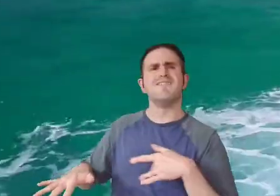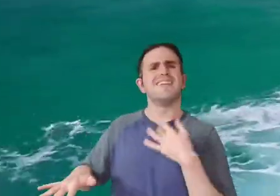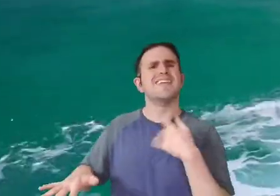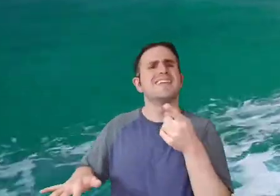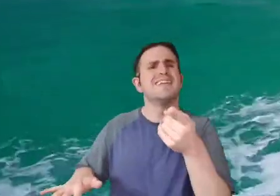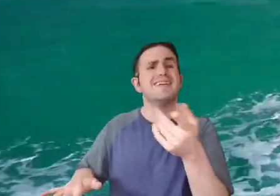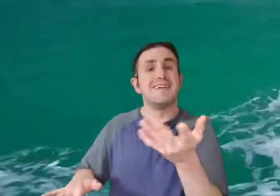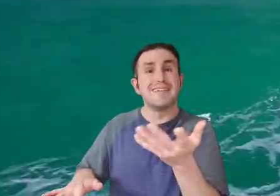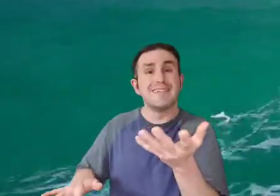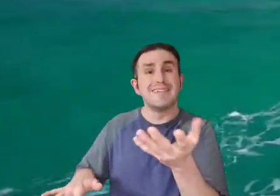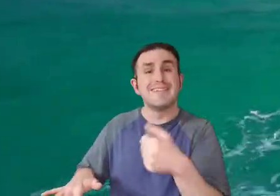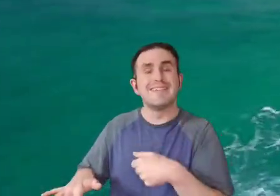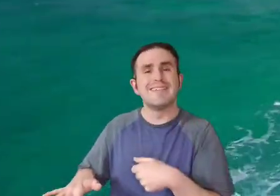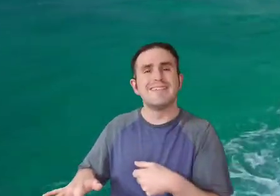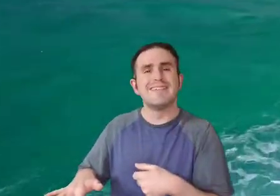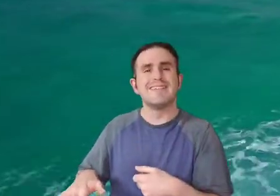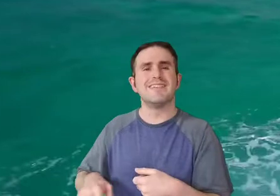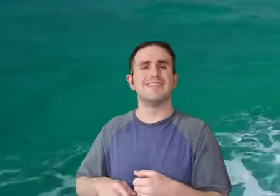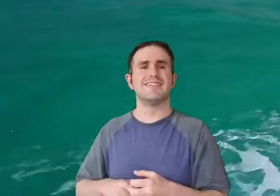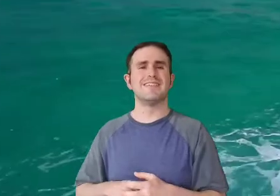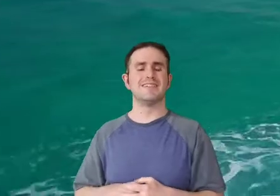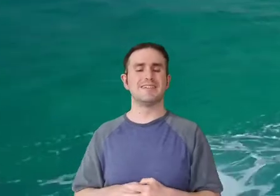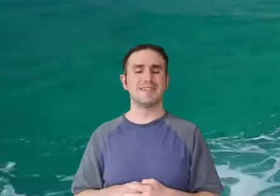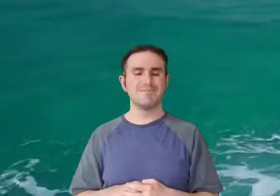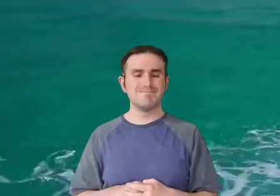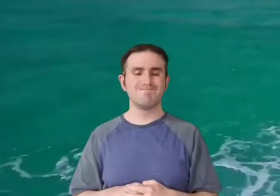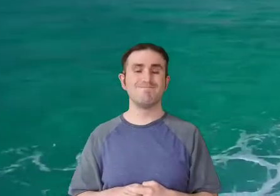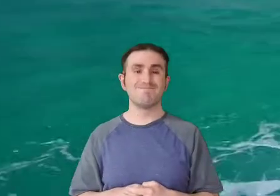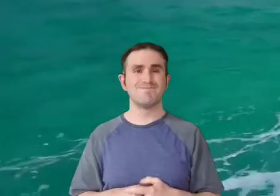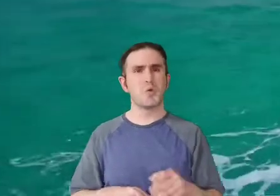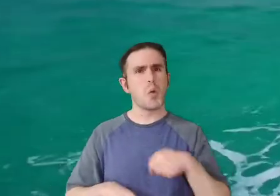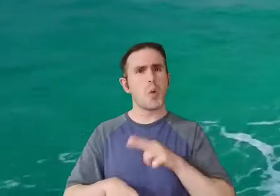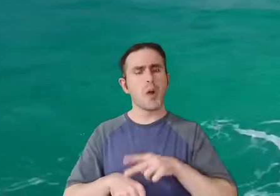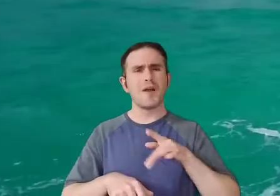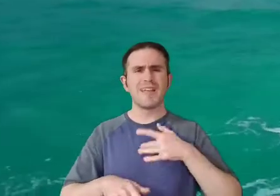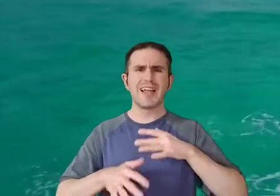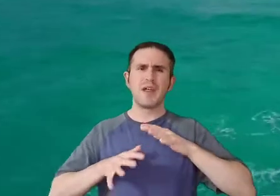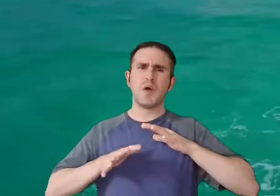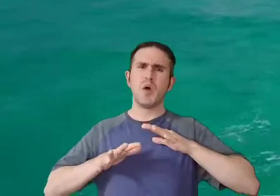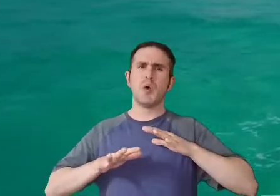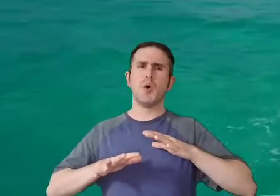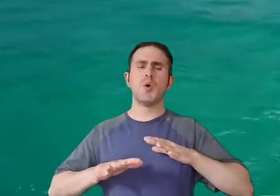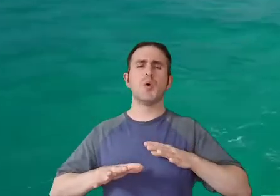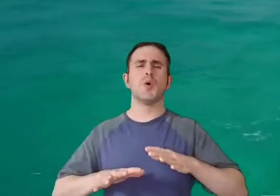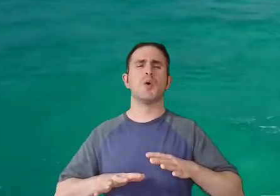blue? Usually kind of more of a relaxed feeling, right?